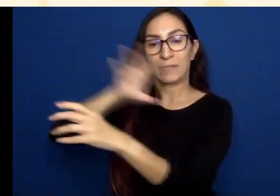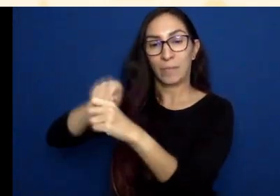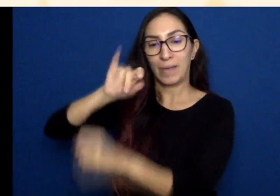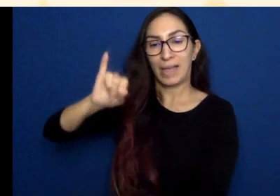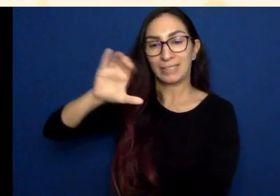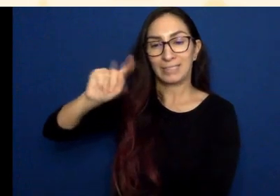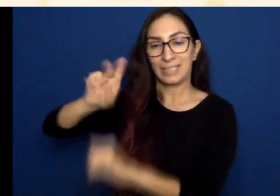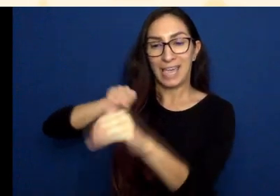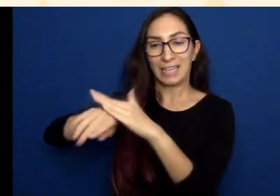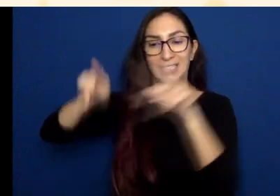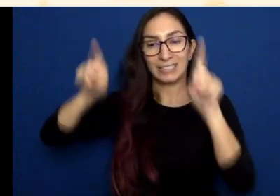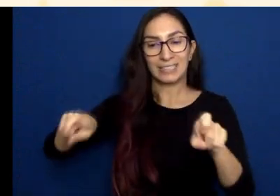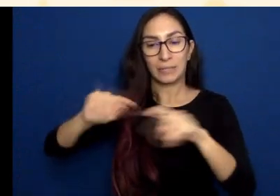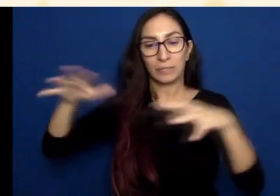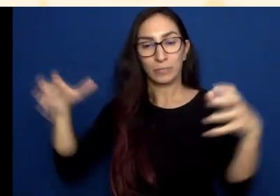of the Automated WCAG Monitoring Community Group.